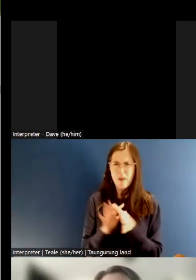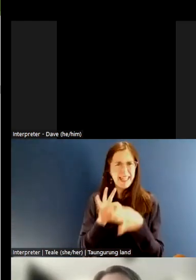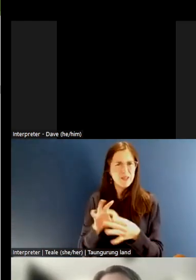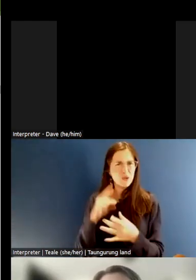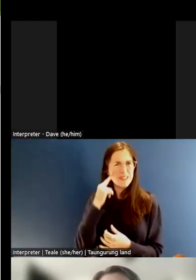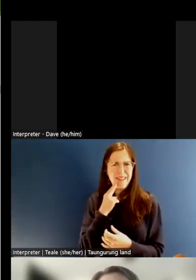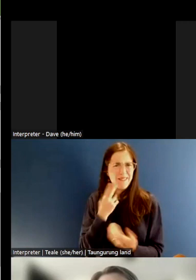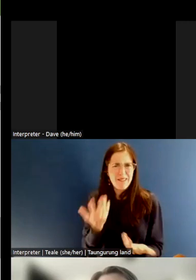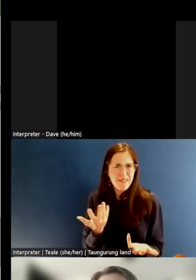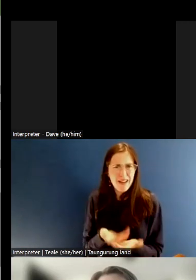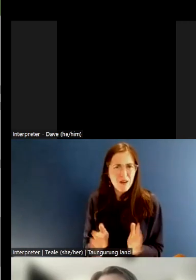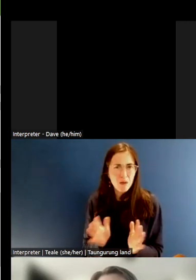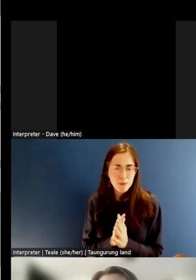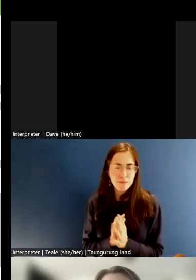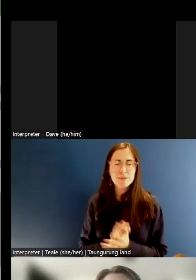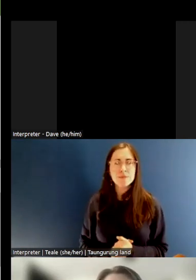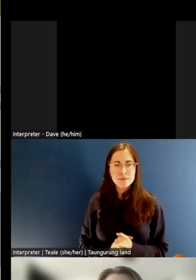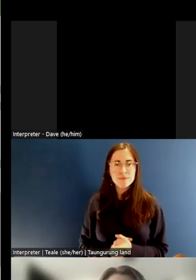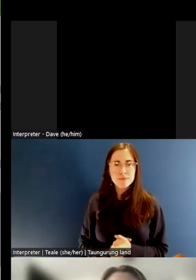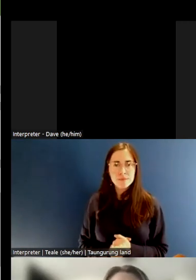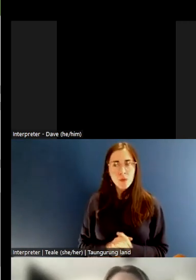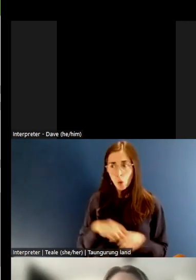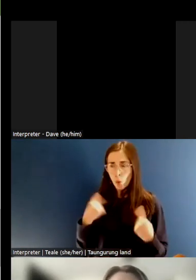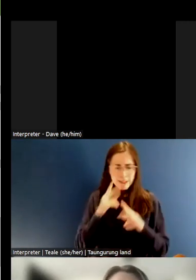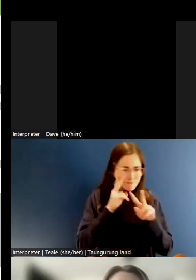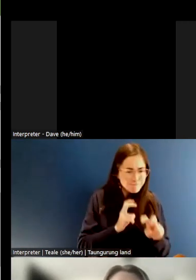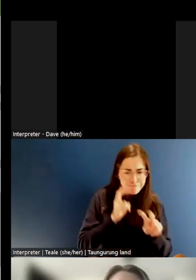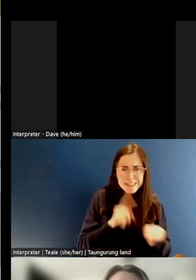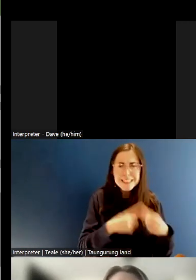So when we're looking at causes of deafness and hearing loss,